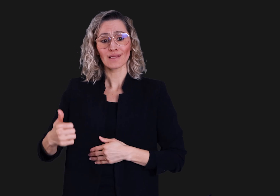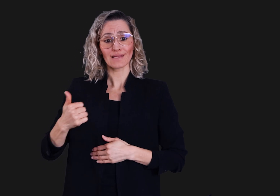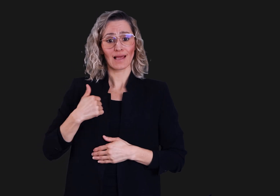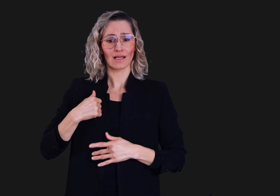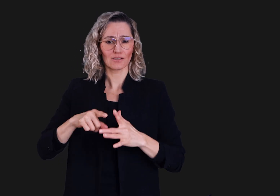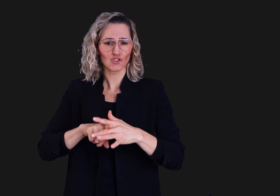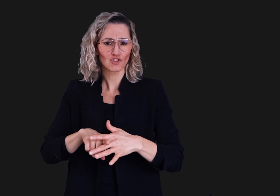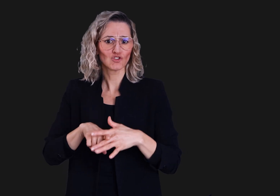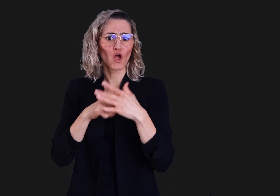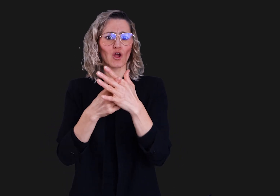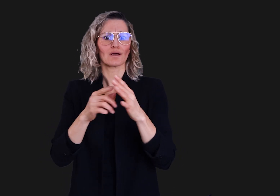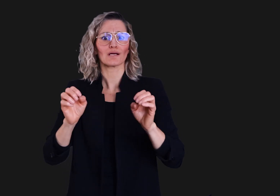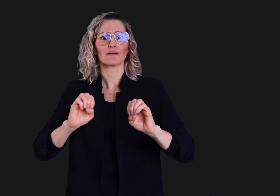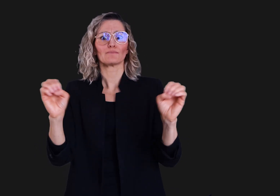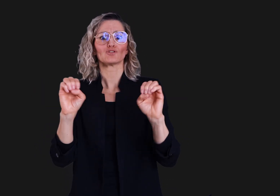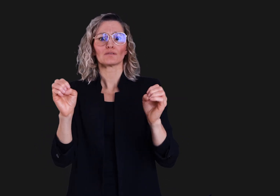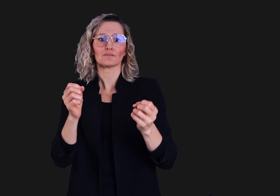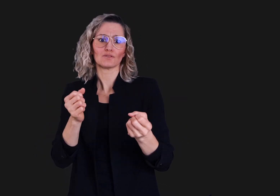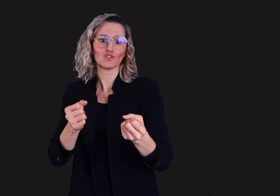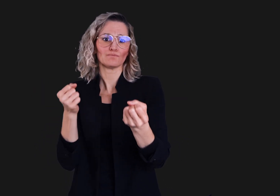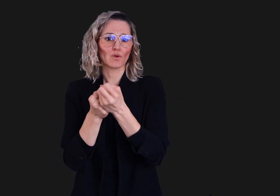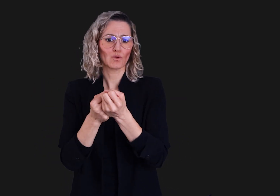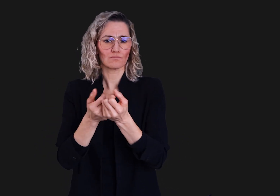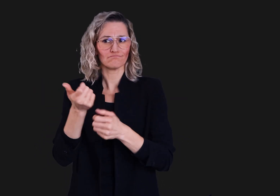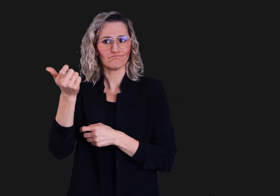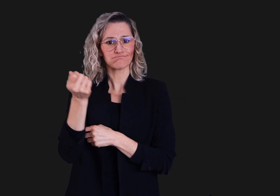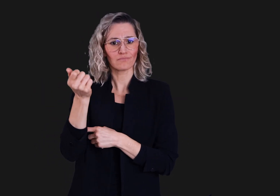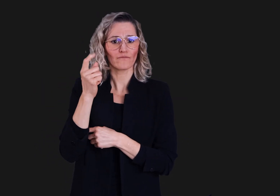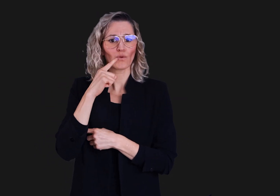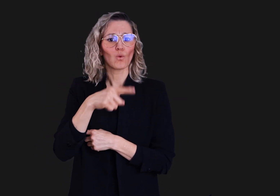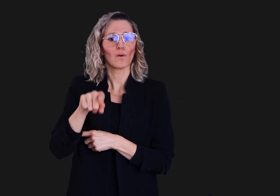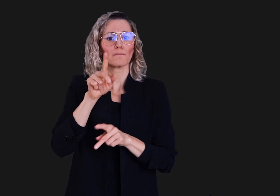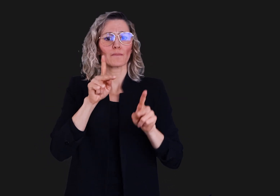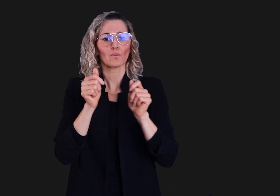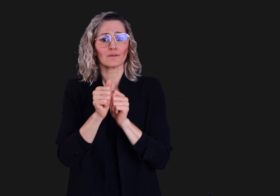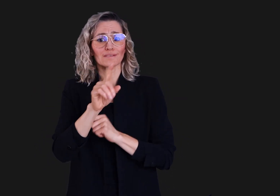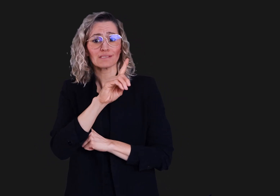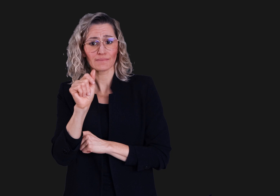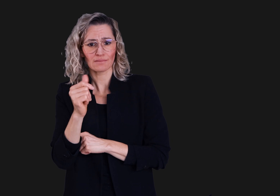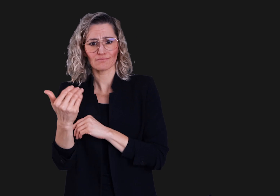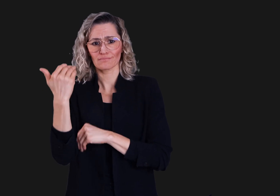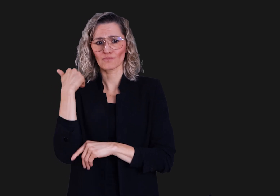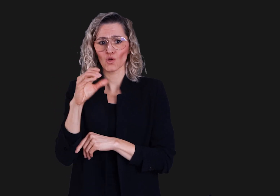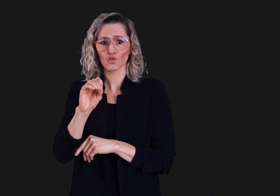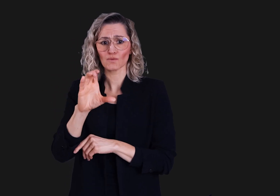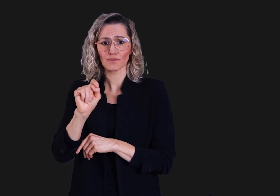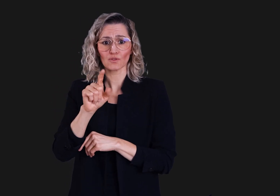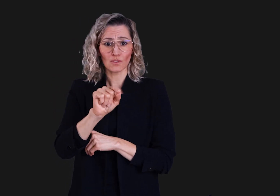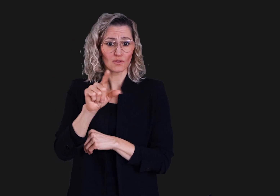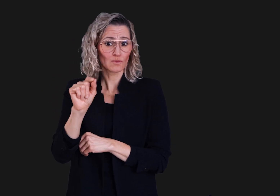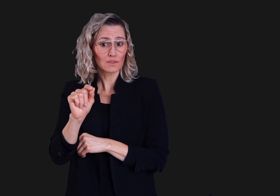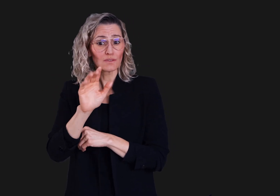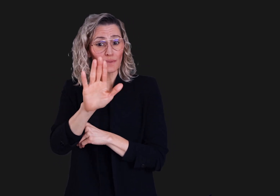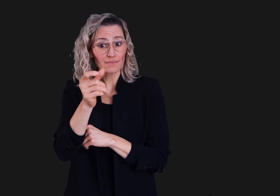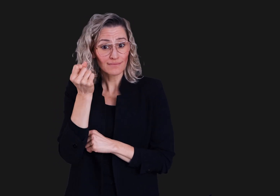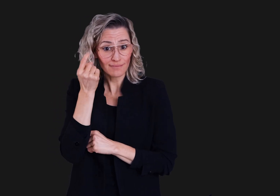Canada started an emergency support benefit for people with disabilities in October 2020.